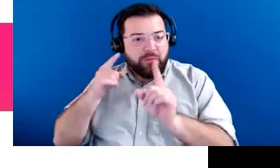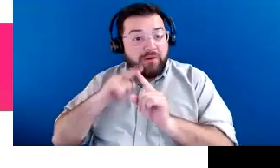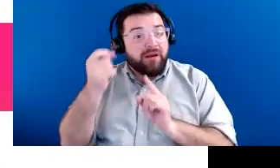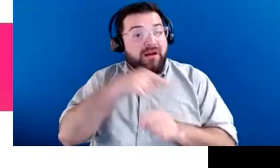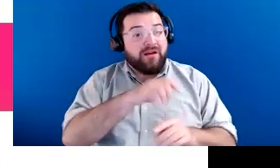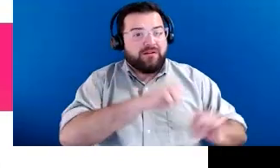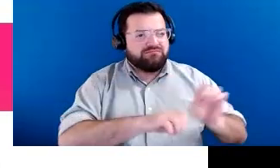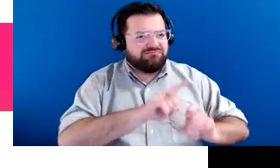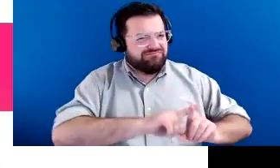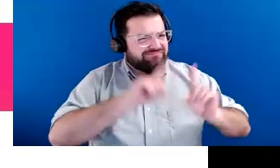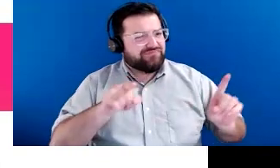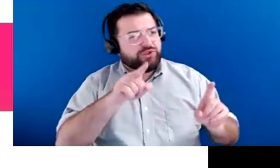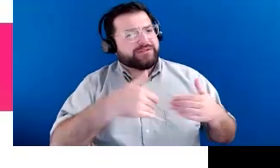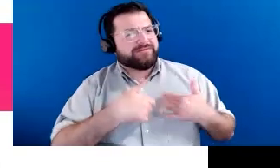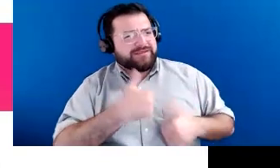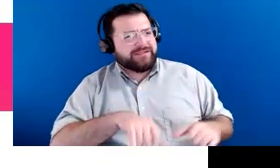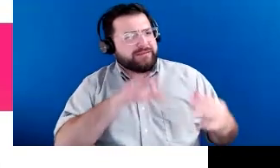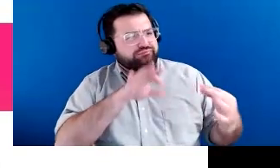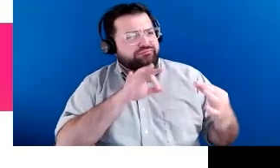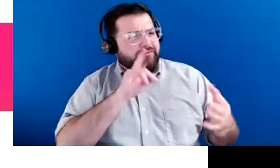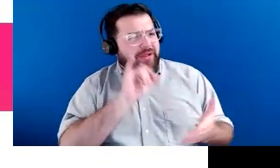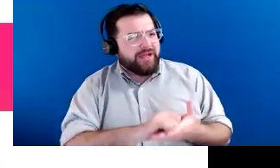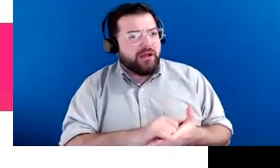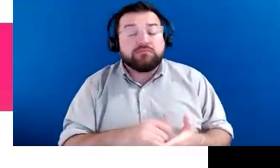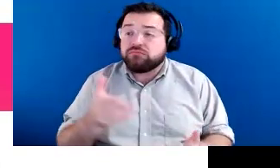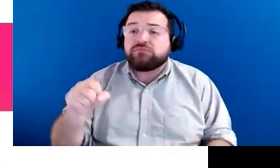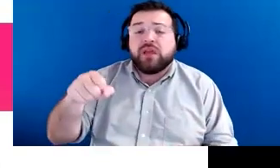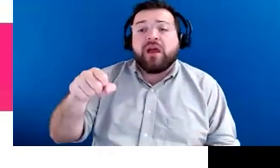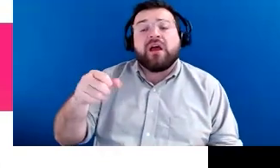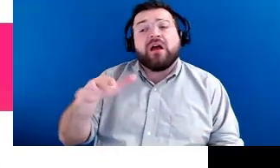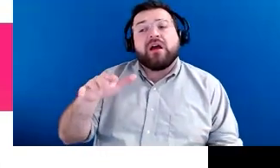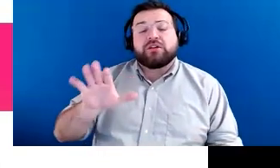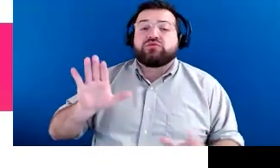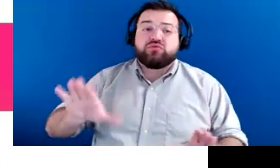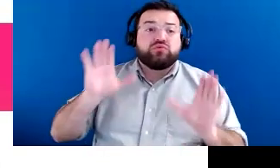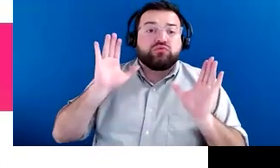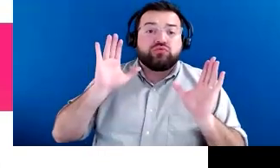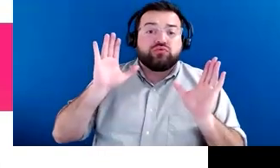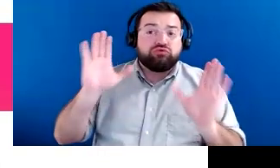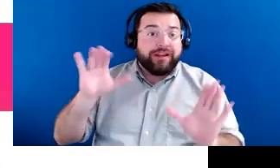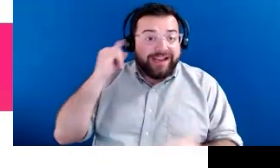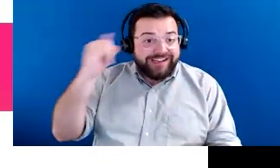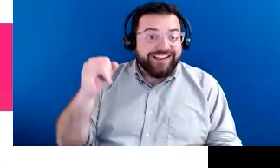And so do you have any input on that. Yeah. So that is a great idea. You